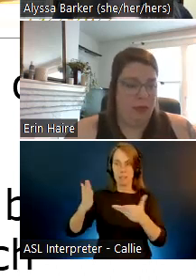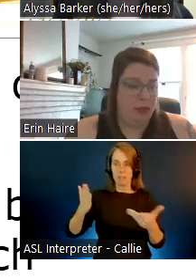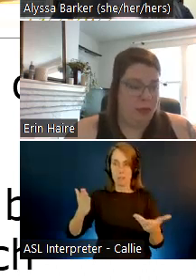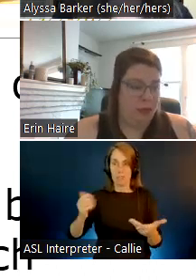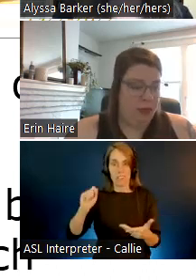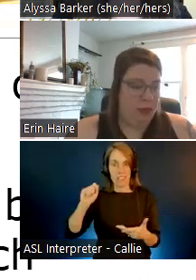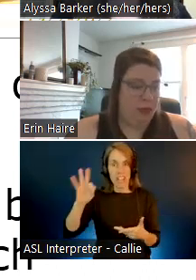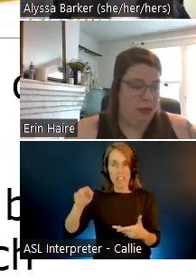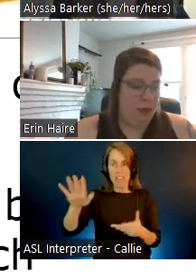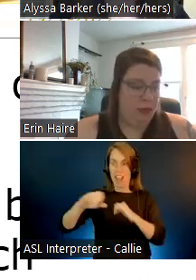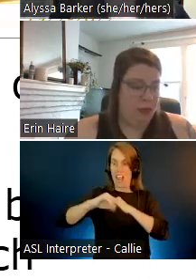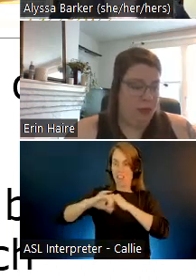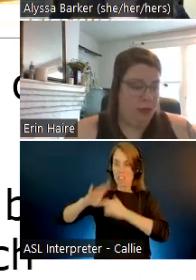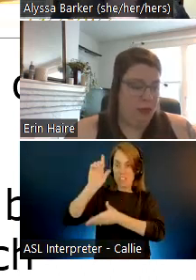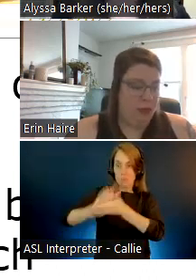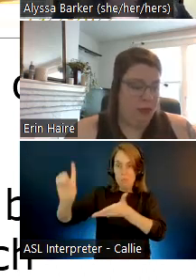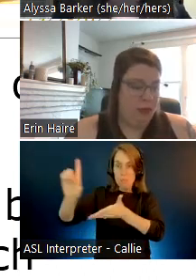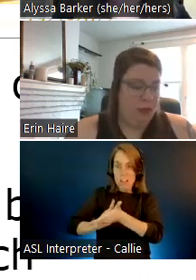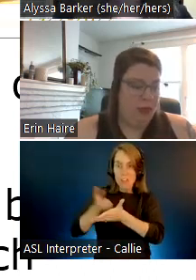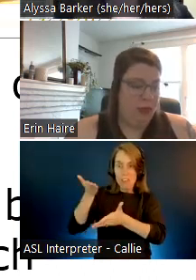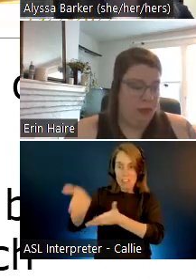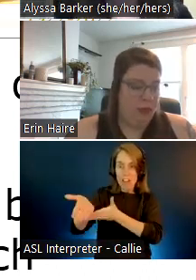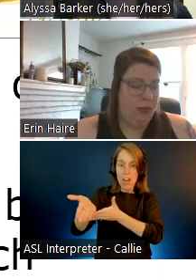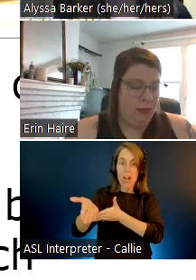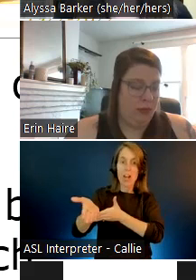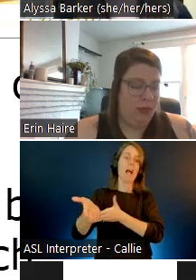preference then that exemption does not apply and they could still be in violation of law